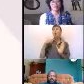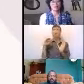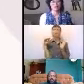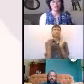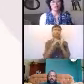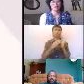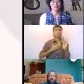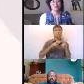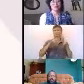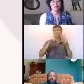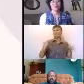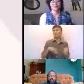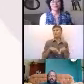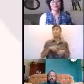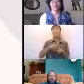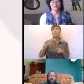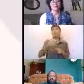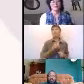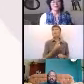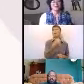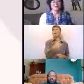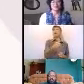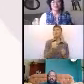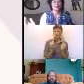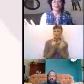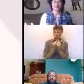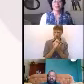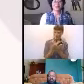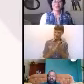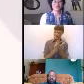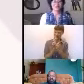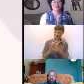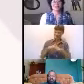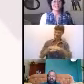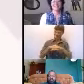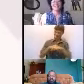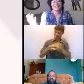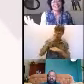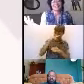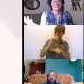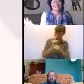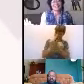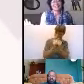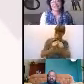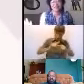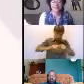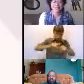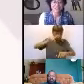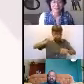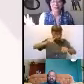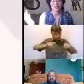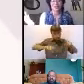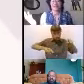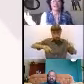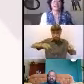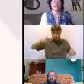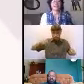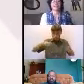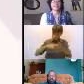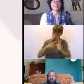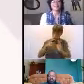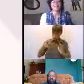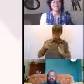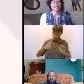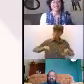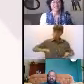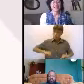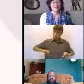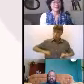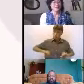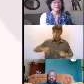for jobs with diverse populations and sell the idea that you can navigate successfully.